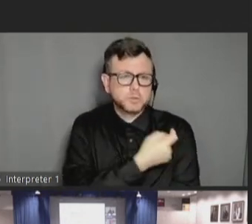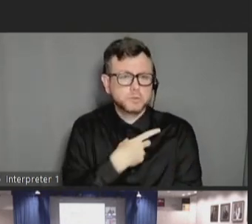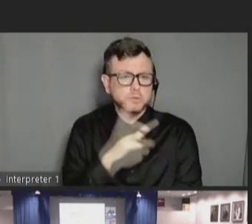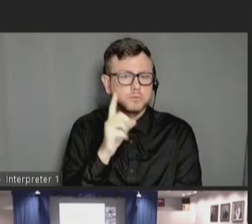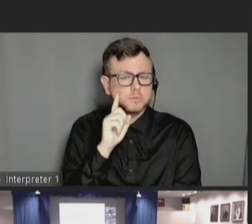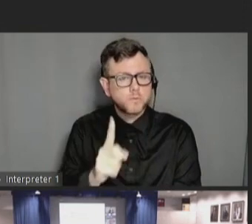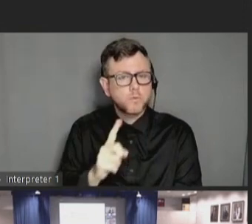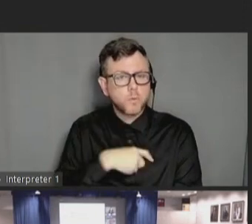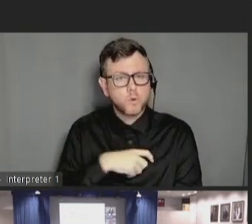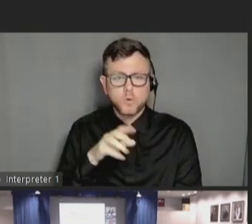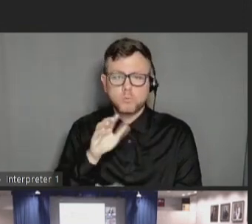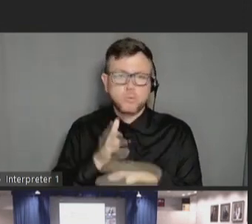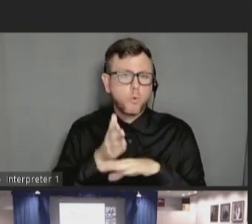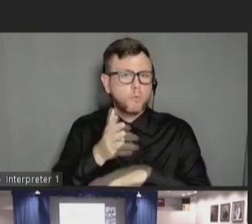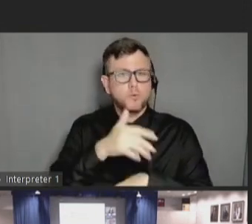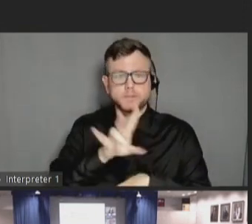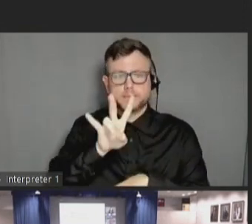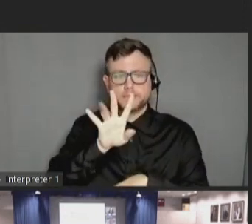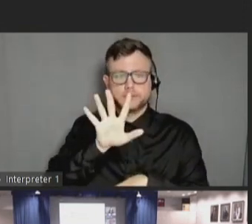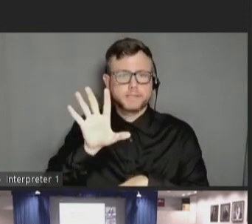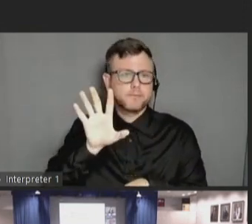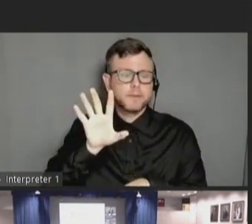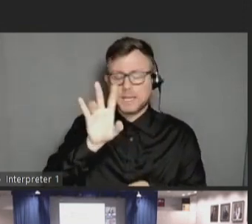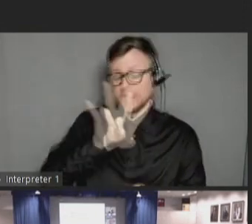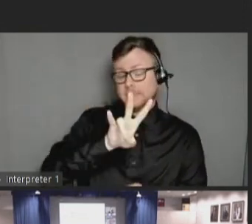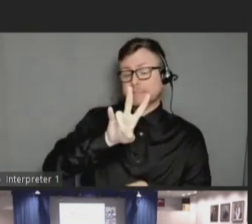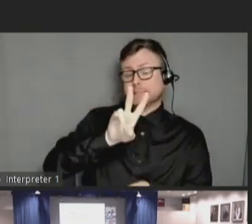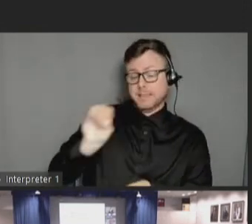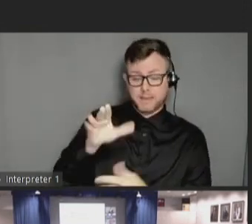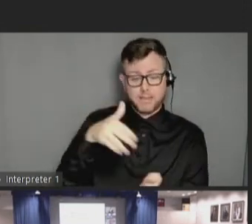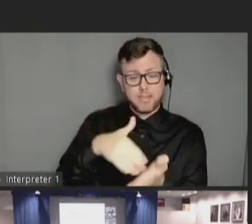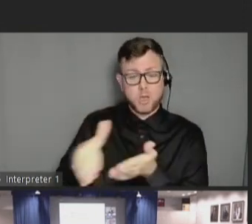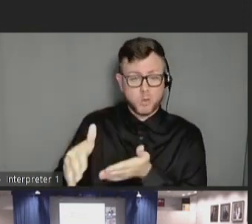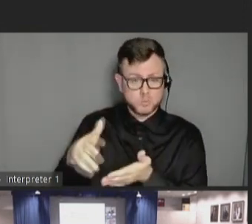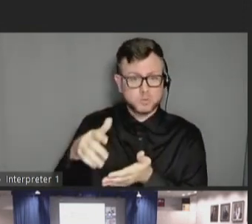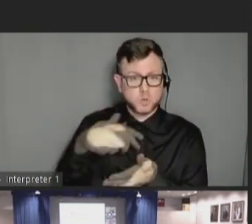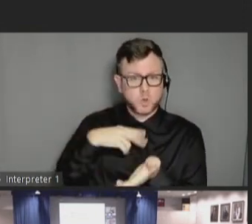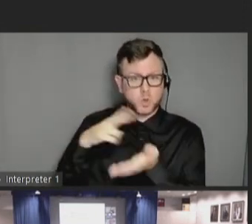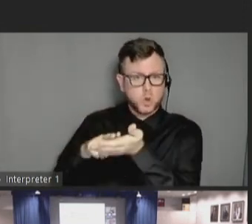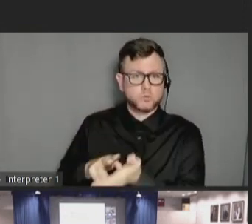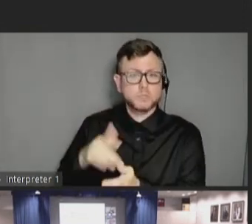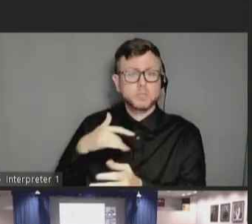70,000 providers that we contract with, where veterans can go and